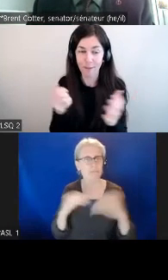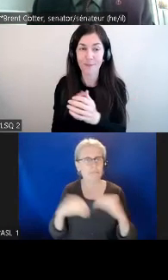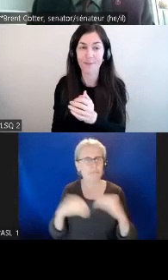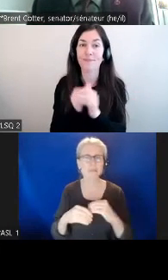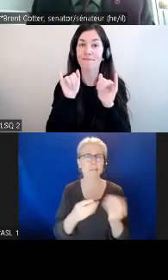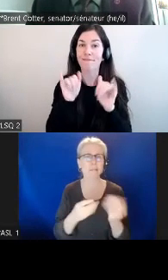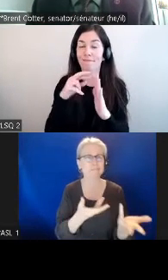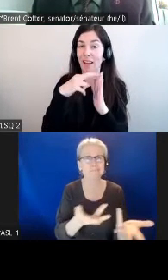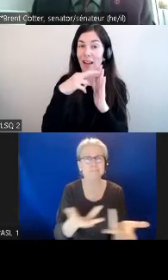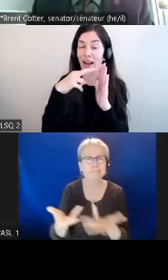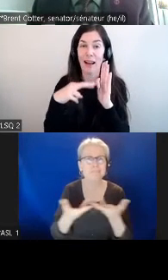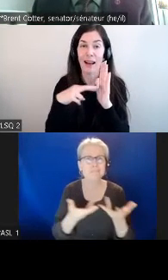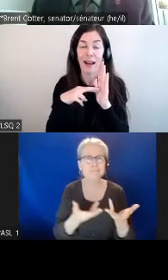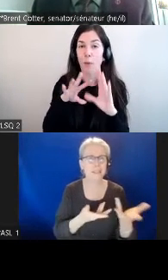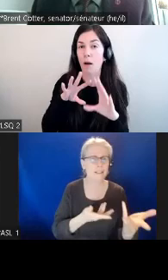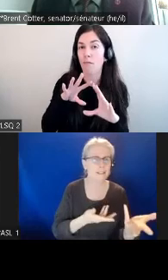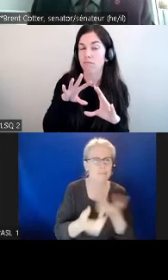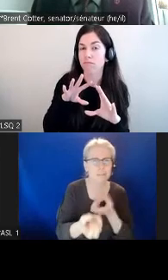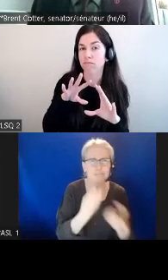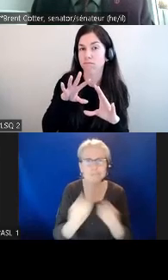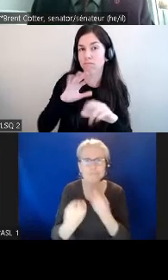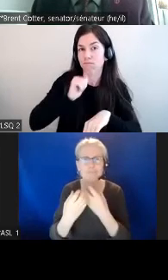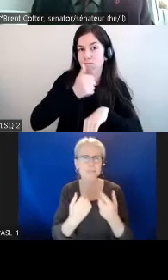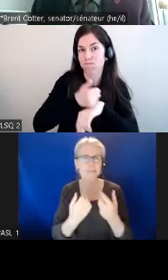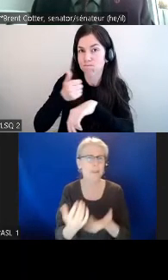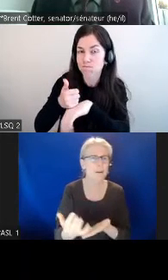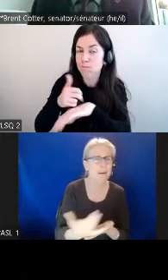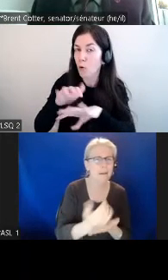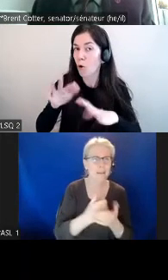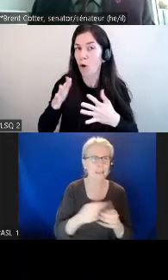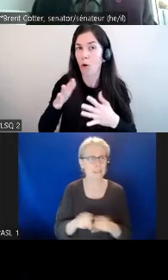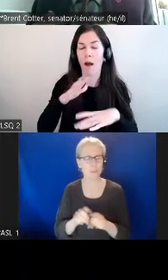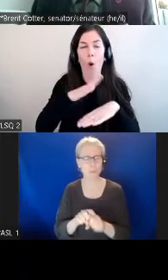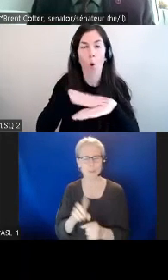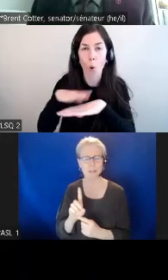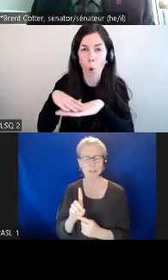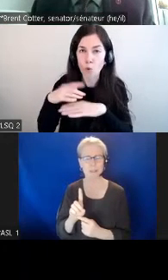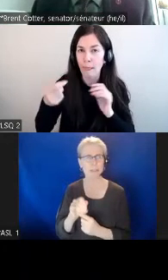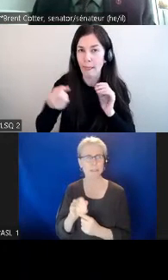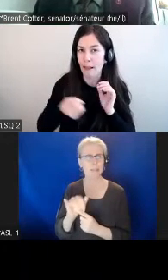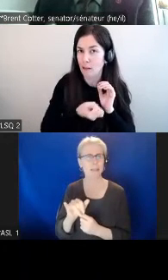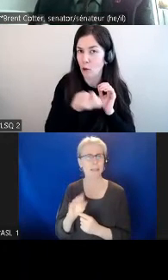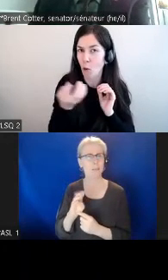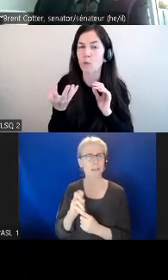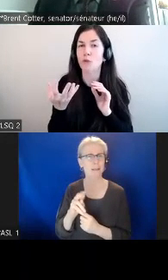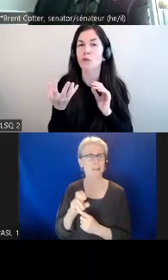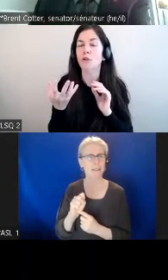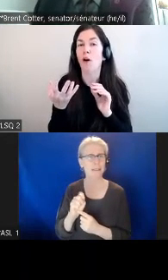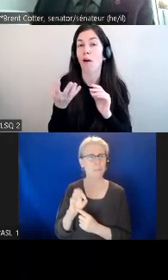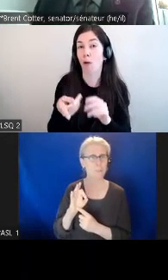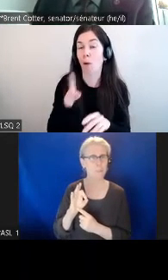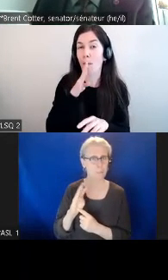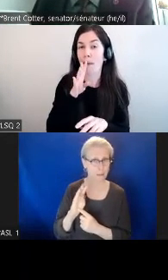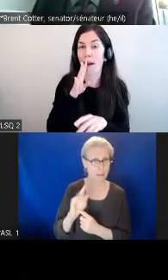CONTEXT OF THE DISABILITY BENEFITS BILL. DRAFT REGULATIONS ARE PREPARED IN RELATION TO THESE